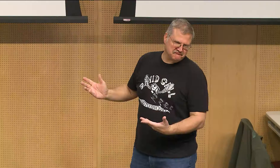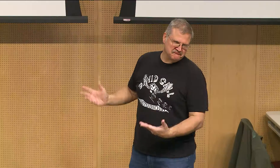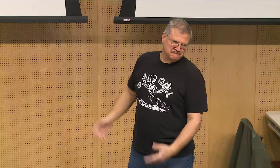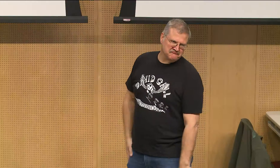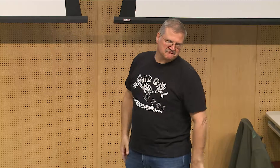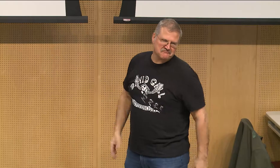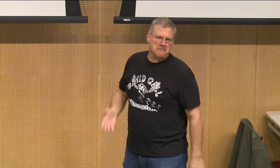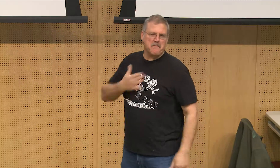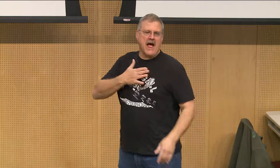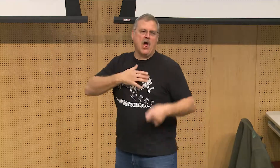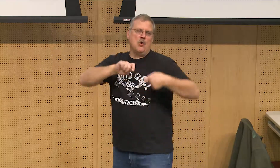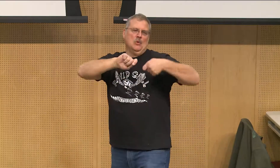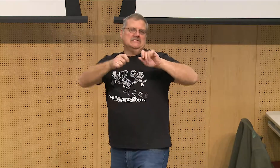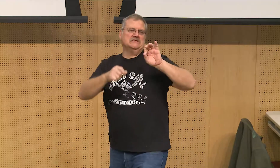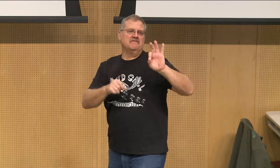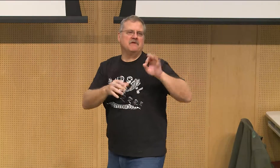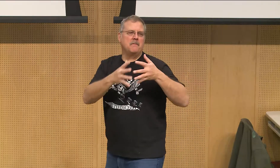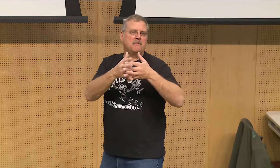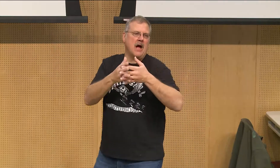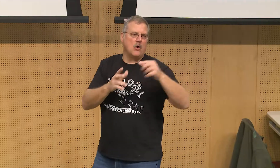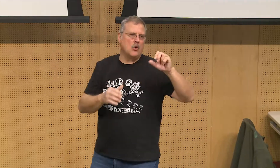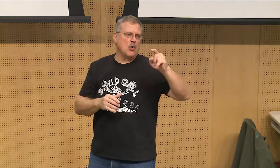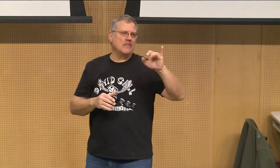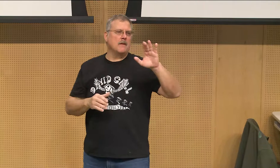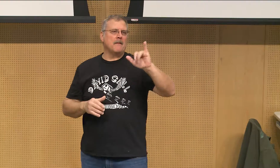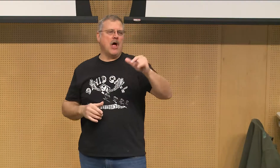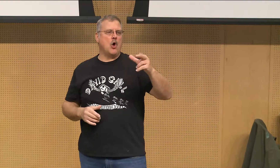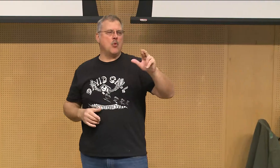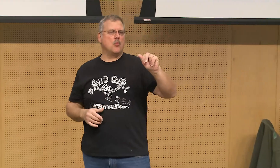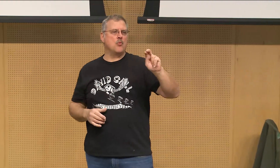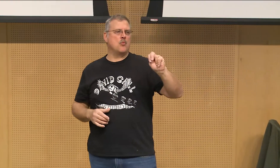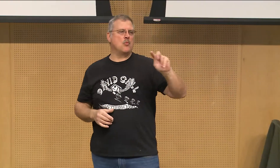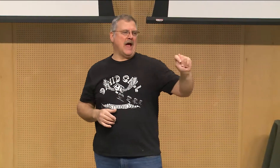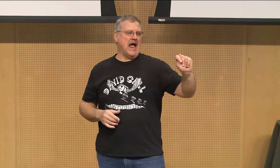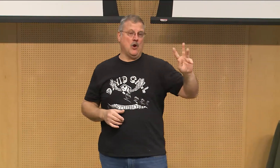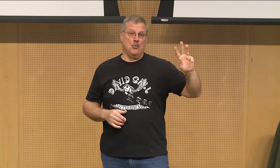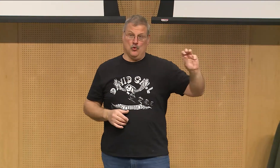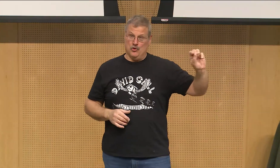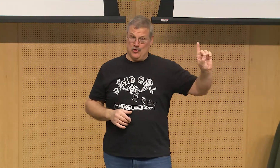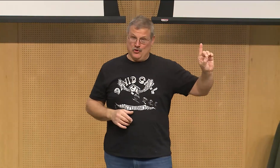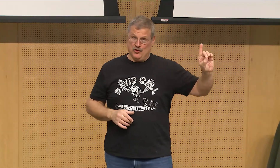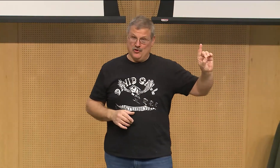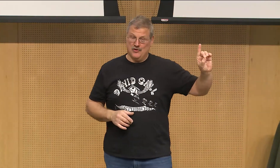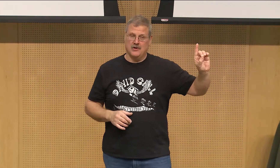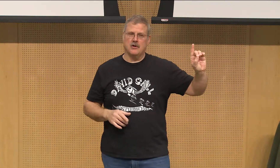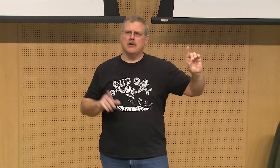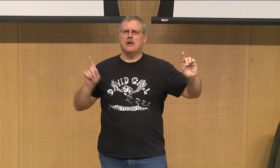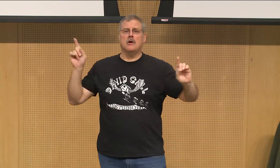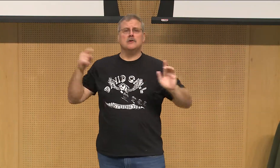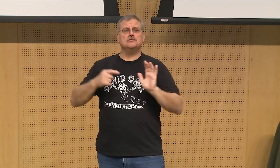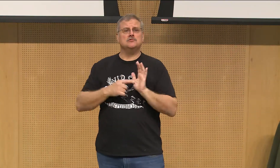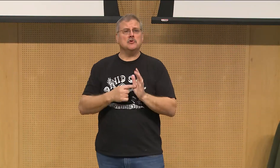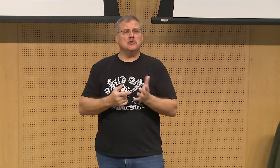My twist on "American Gothic," by Grant Wood.